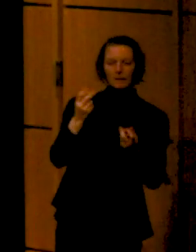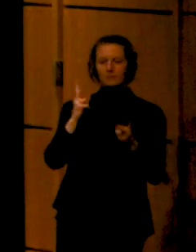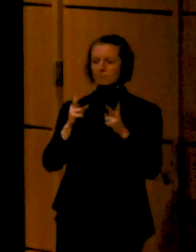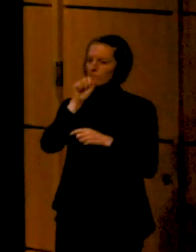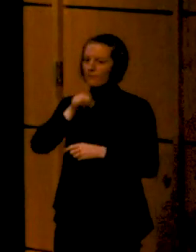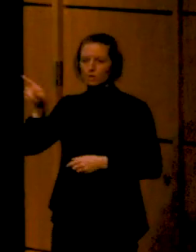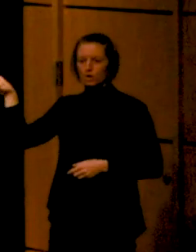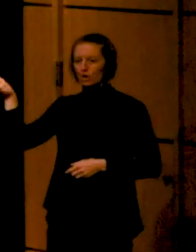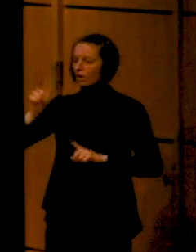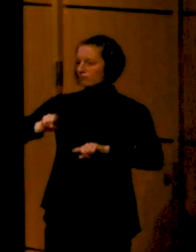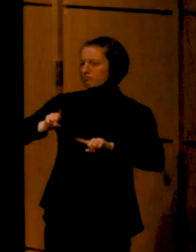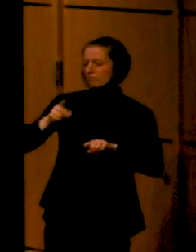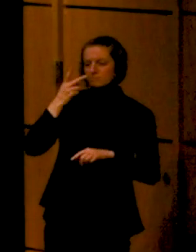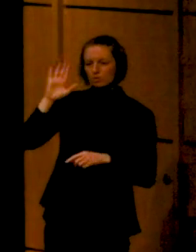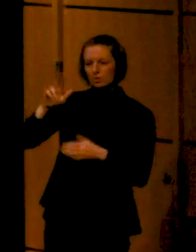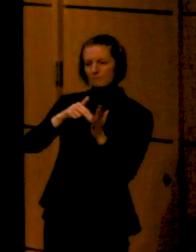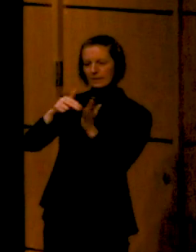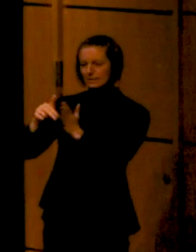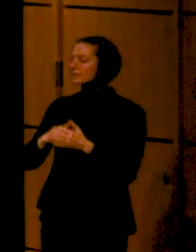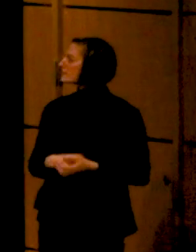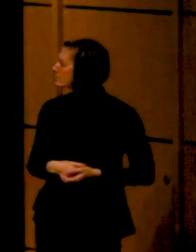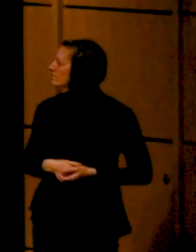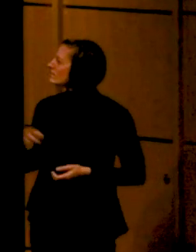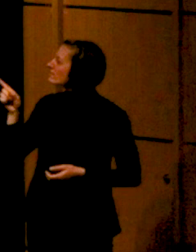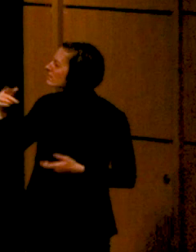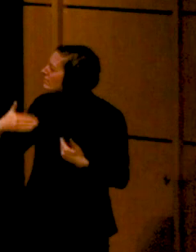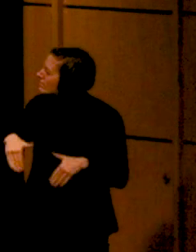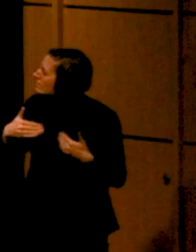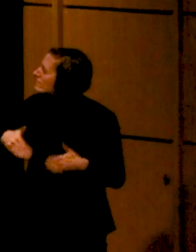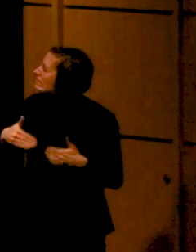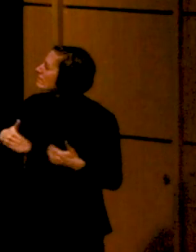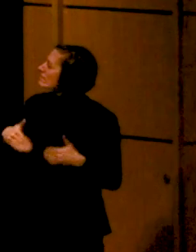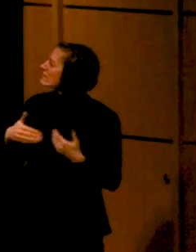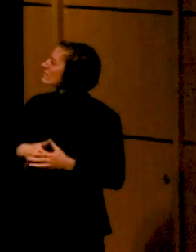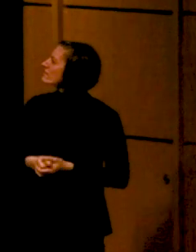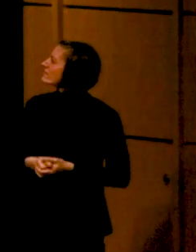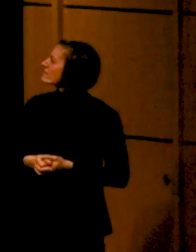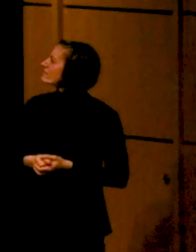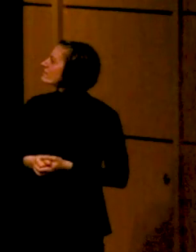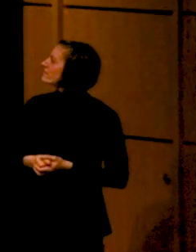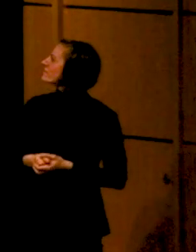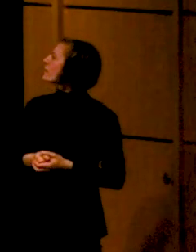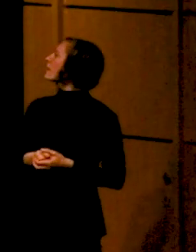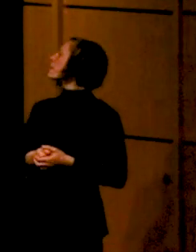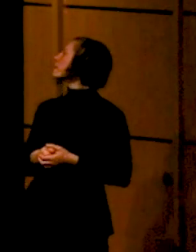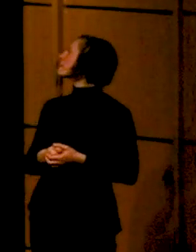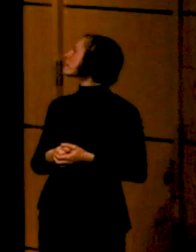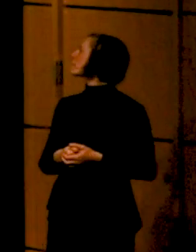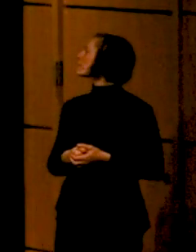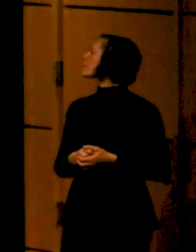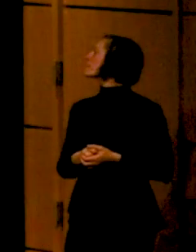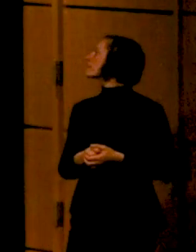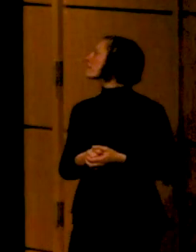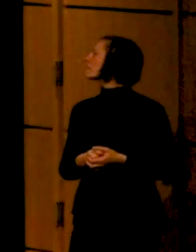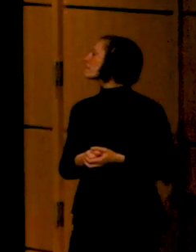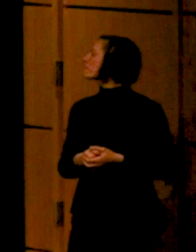And this depiction of Mount St. Helens that so poignantly introduces the blight of human